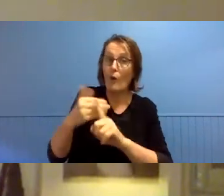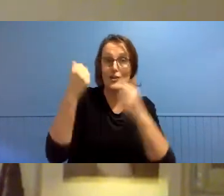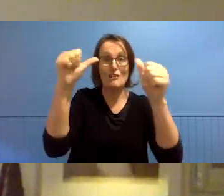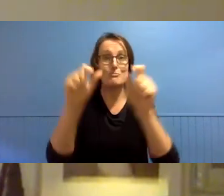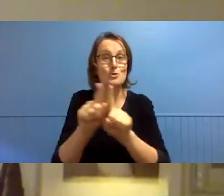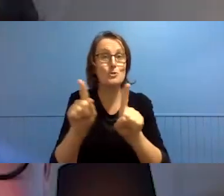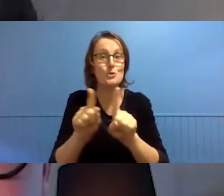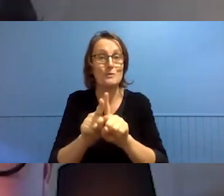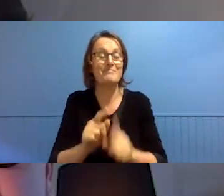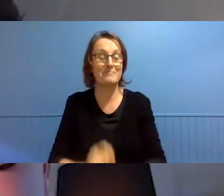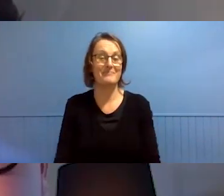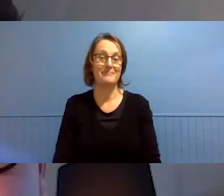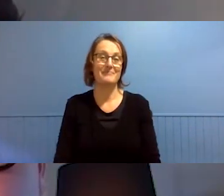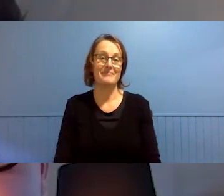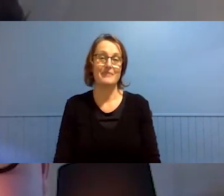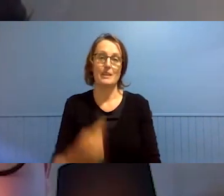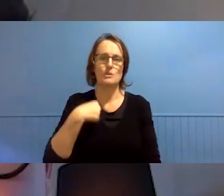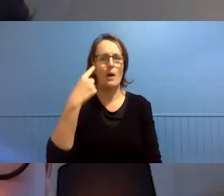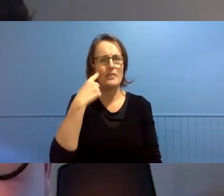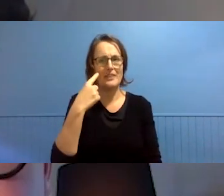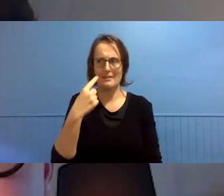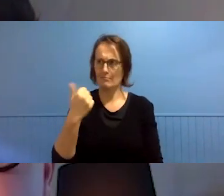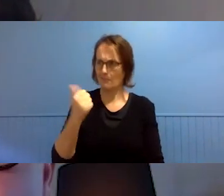around the country. >> I think it's really quite extraordinary that